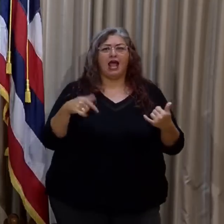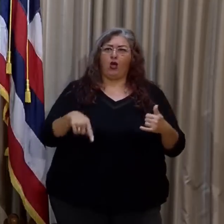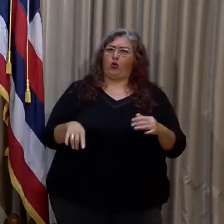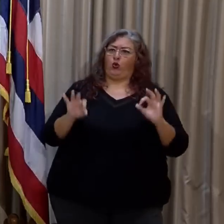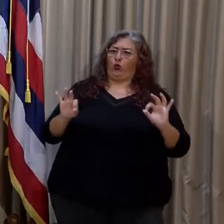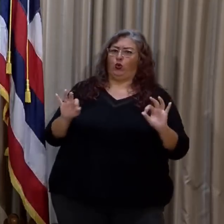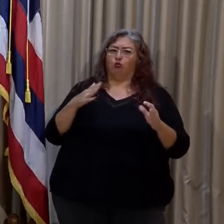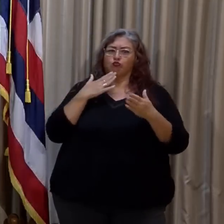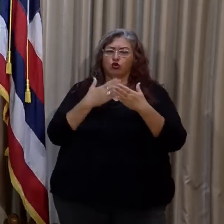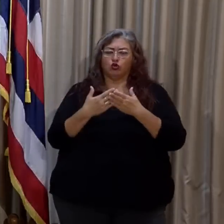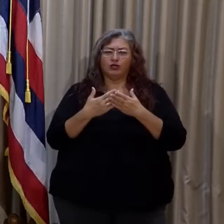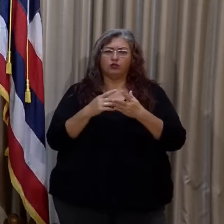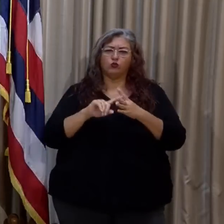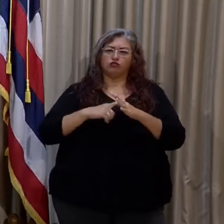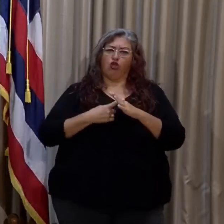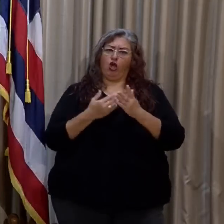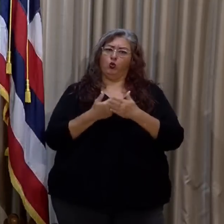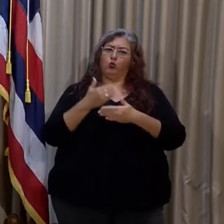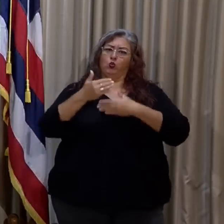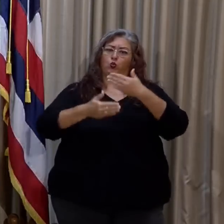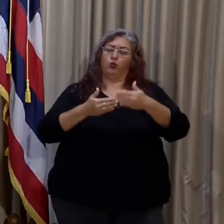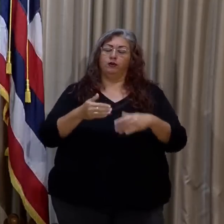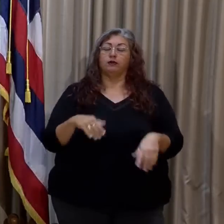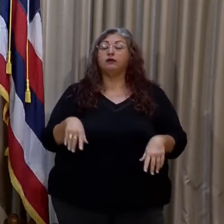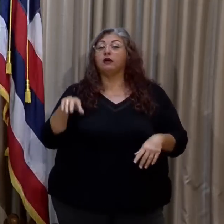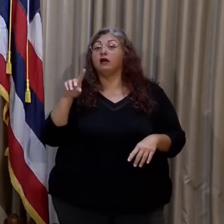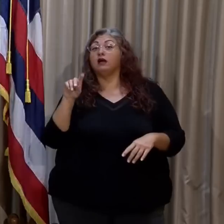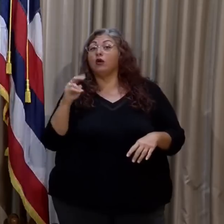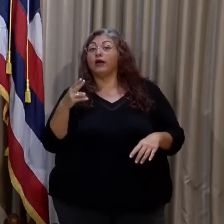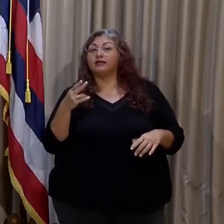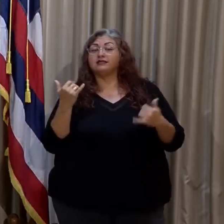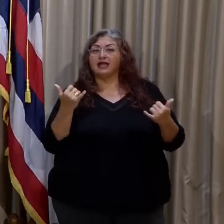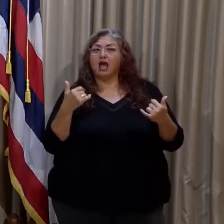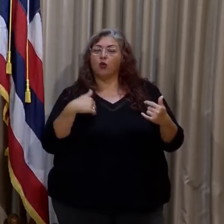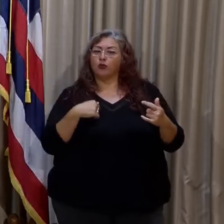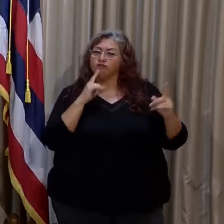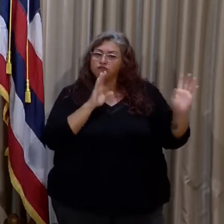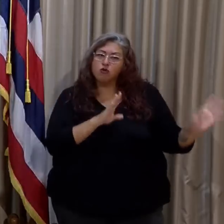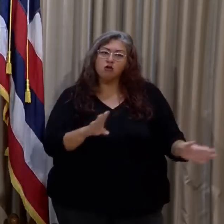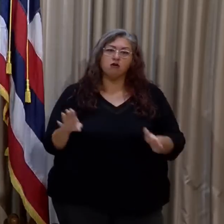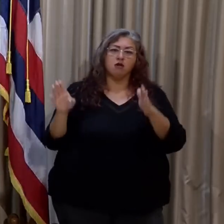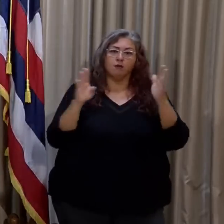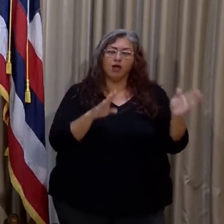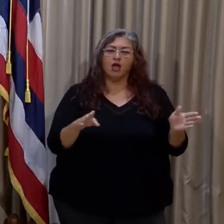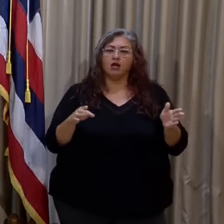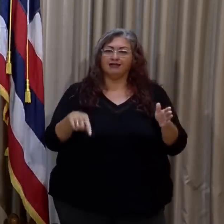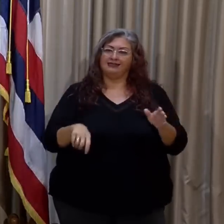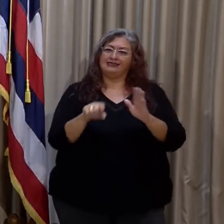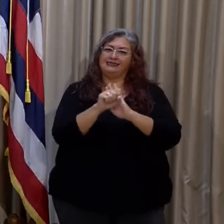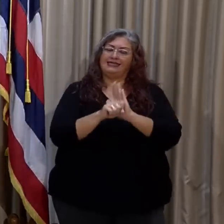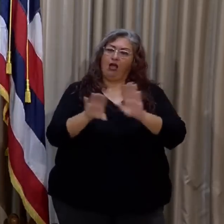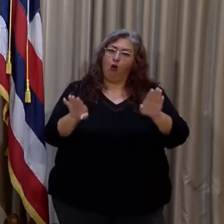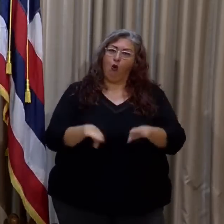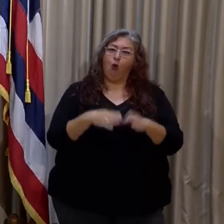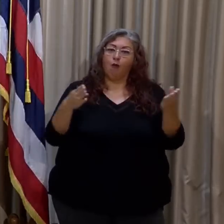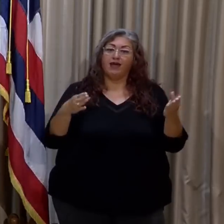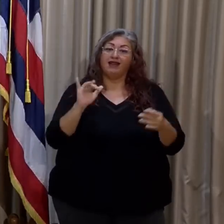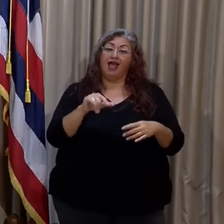AREAS IN HAWAII. I THINK WE'RE IN A GOOD PLACE, AS WE GO FORWARD.